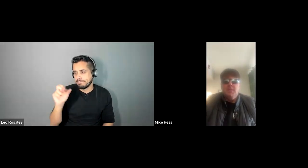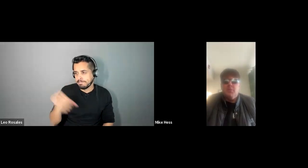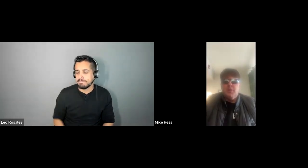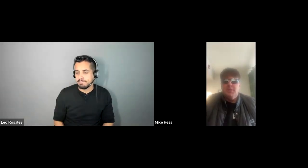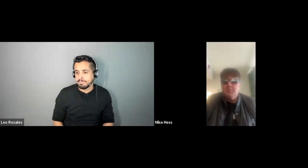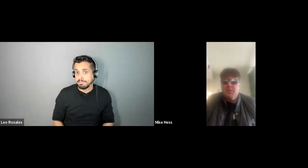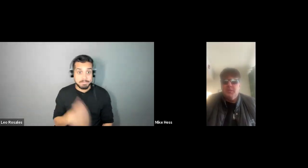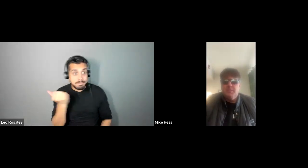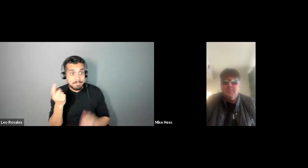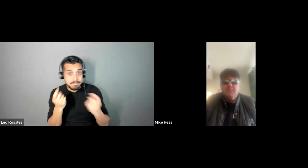Any other questions, please?